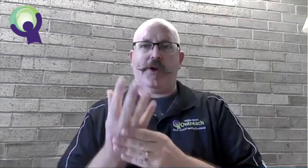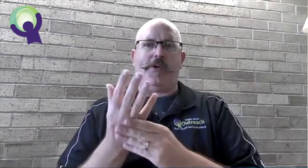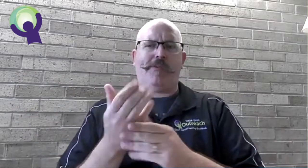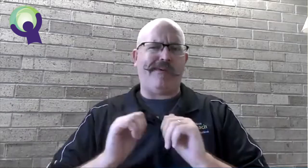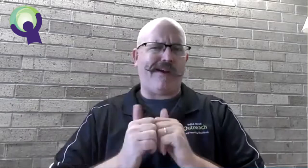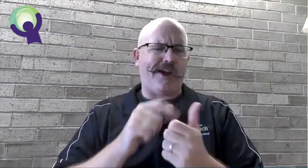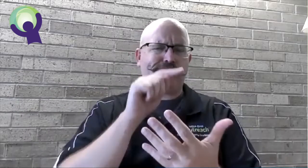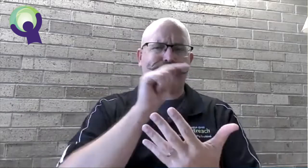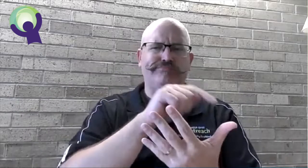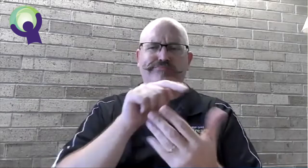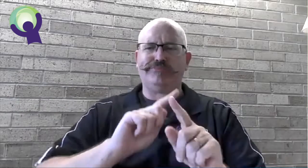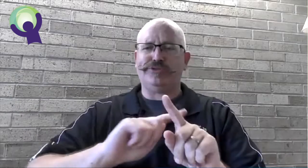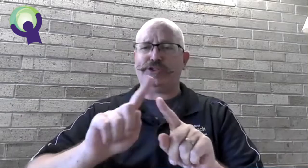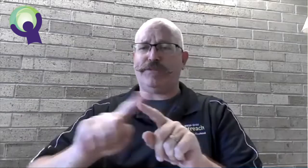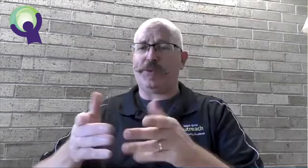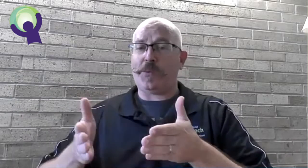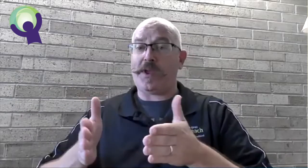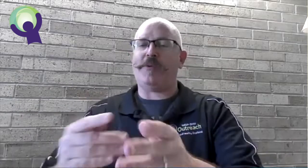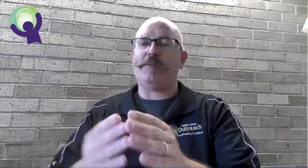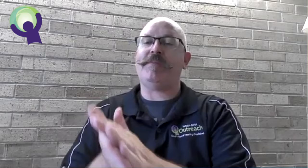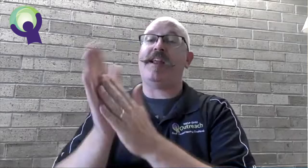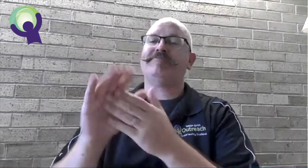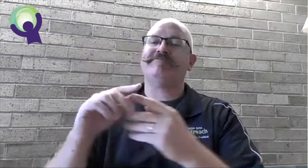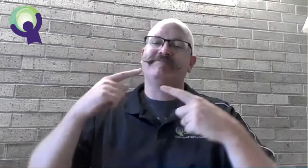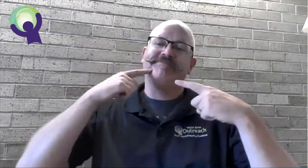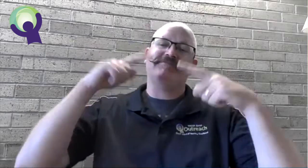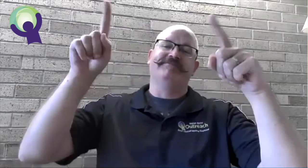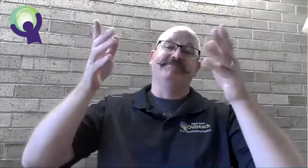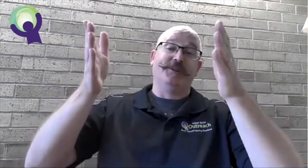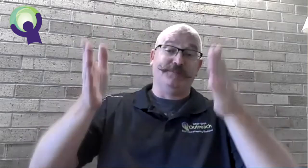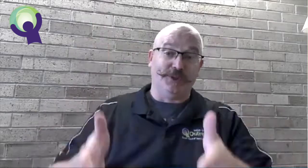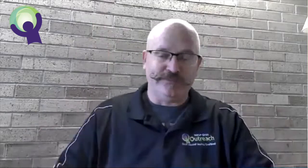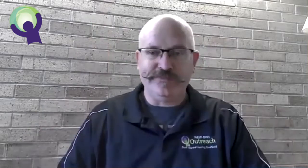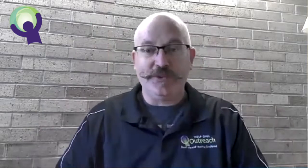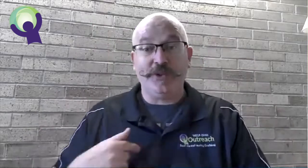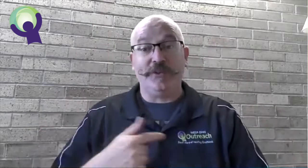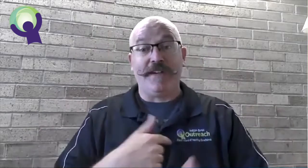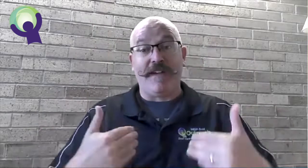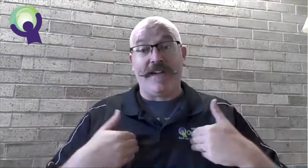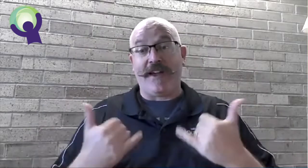out how you can use other people's stories to help you grow and become a successful person.